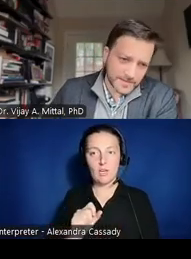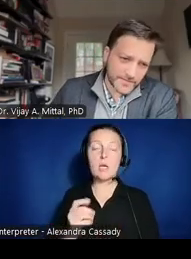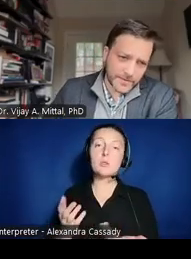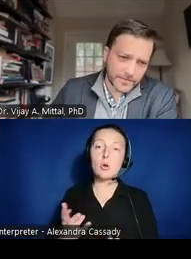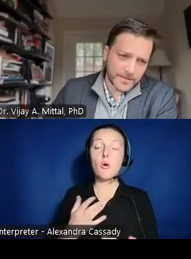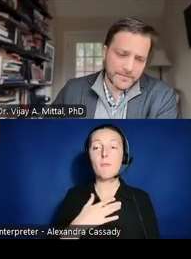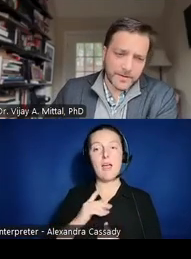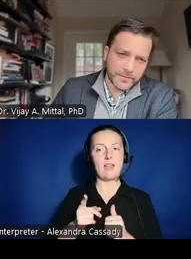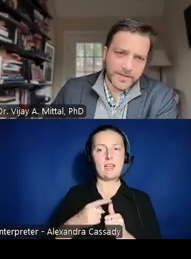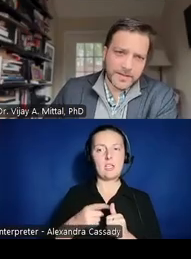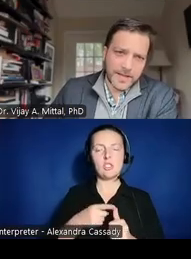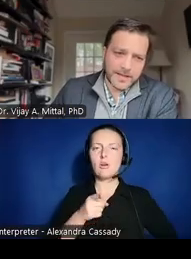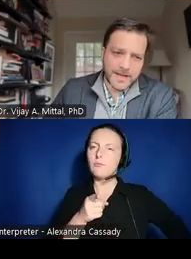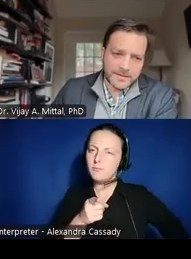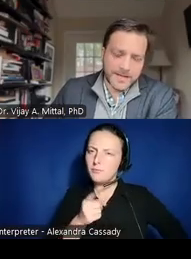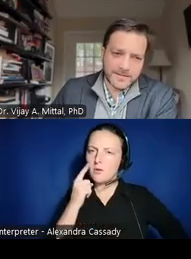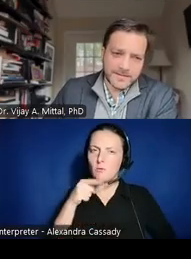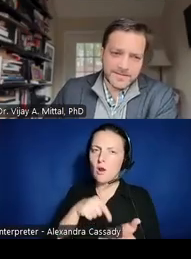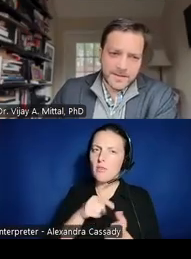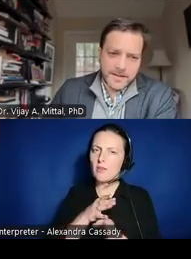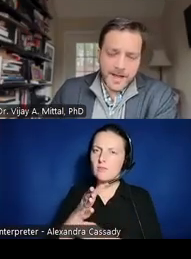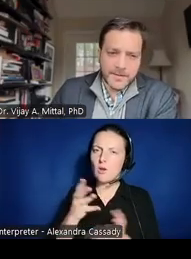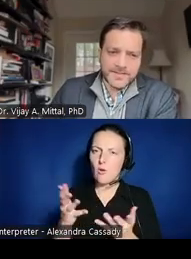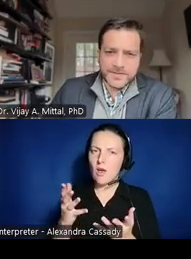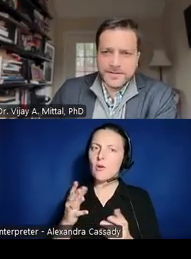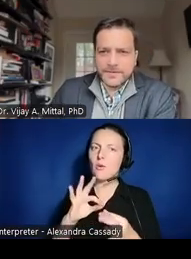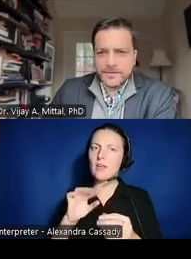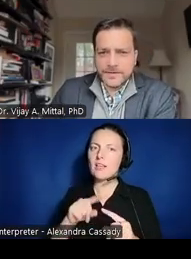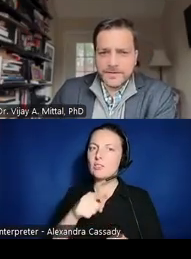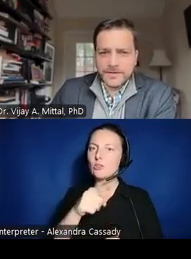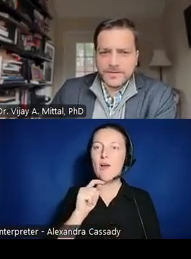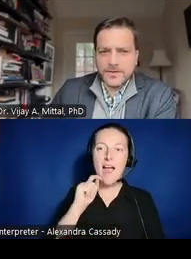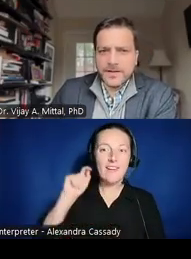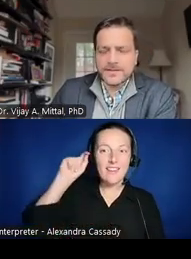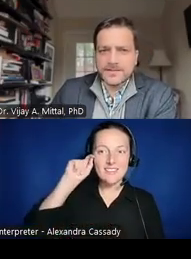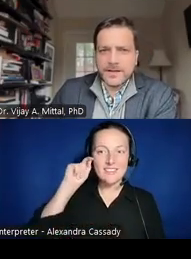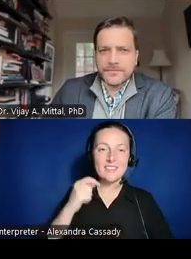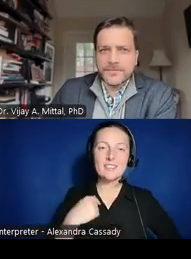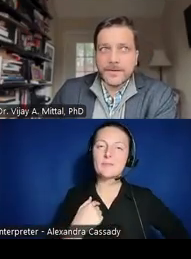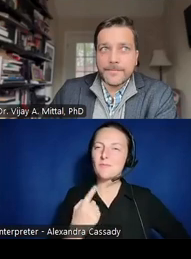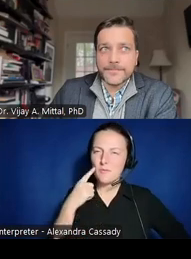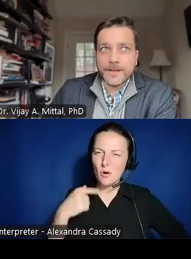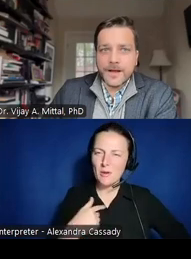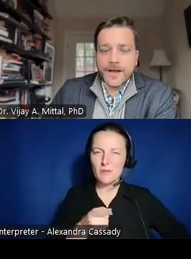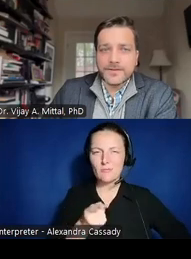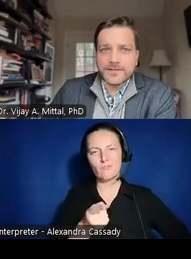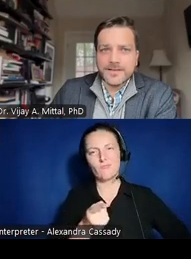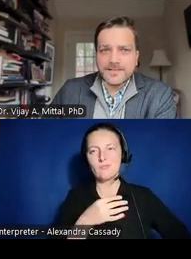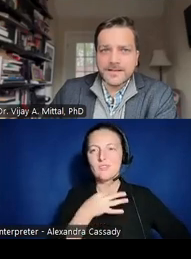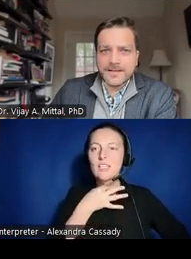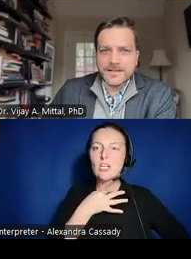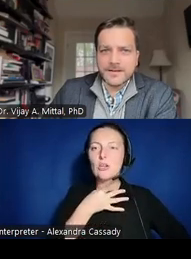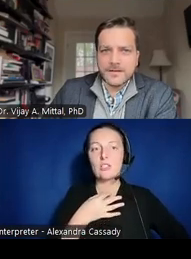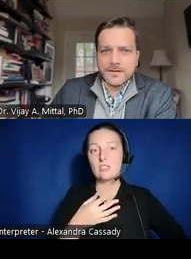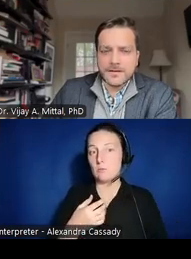this field involved looking at adolescence. I was particularly curious if um I could test an idea